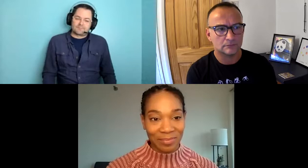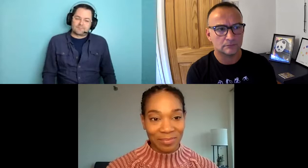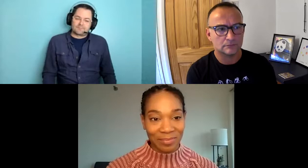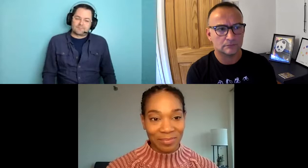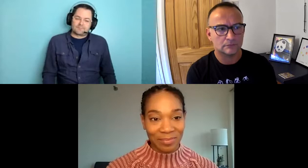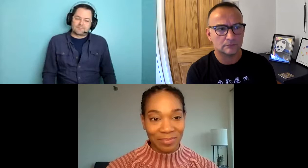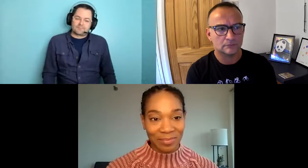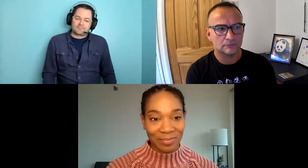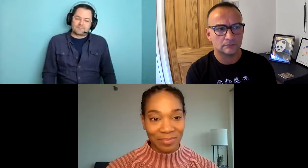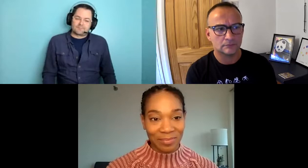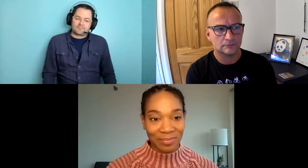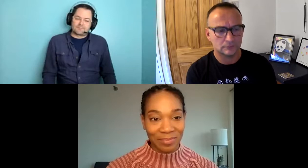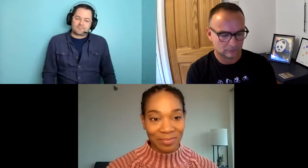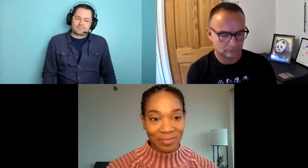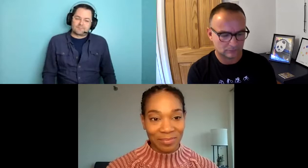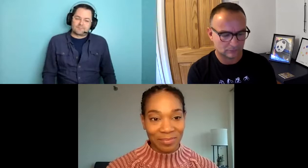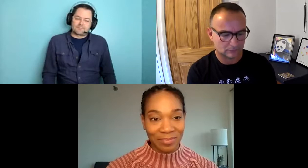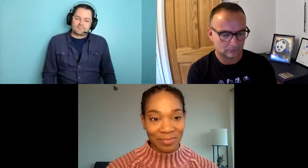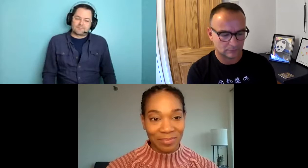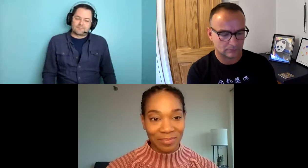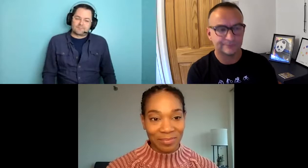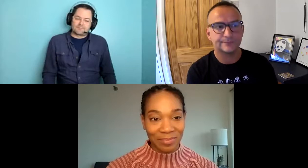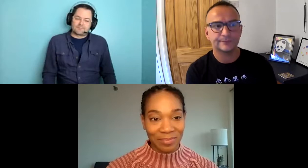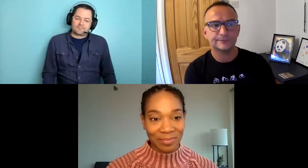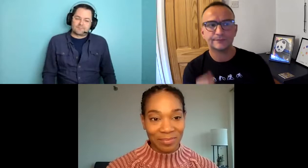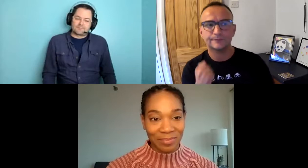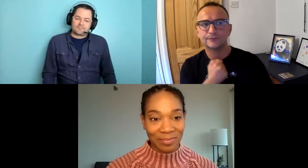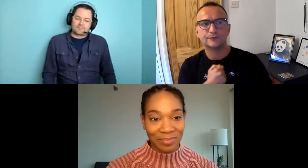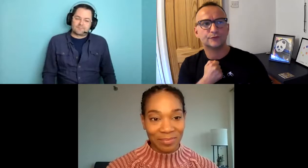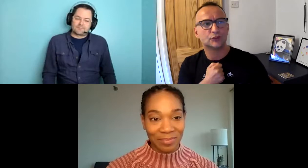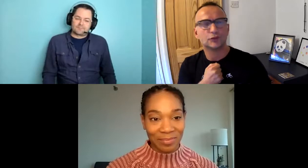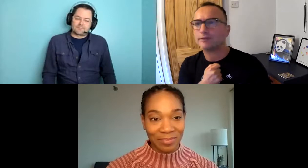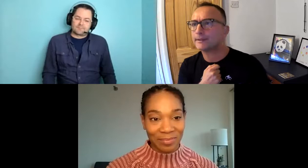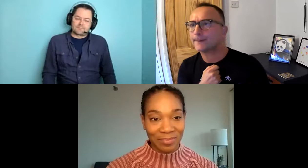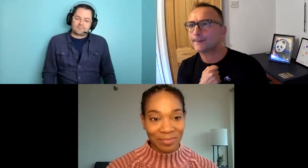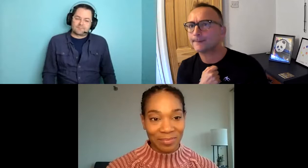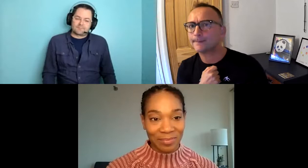part of to_the TGNC community that you know there are a